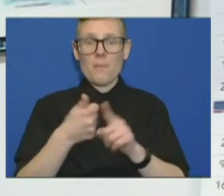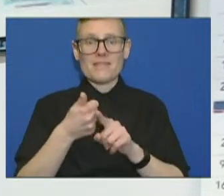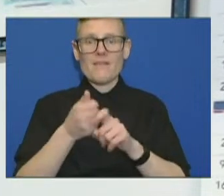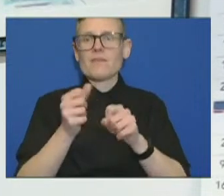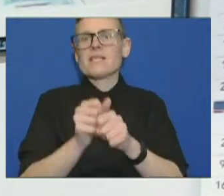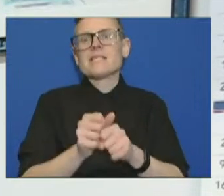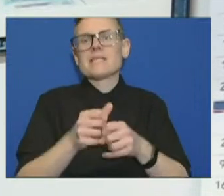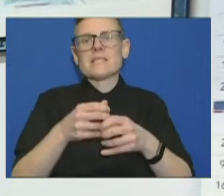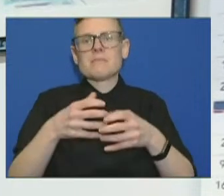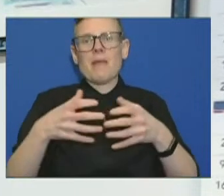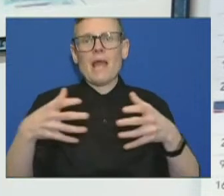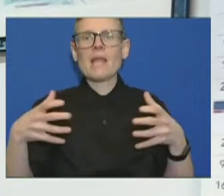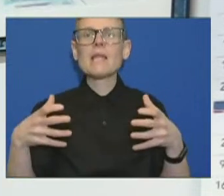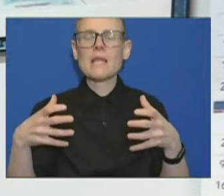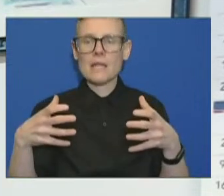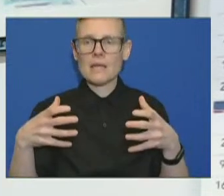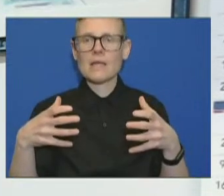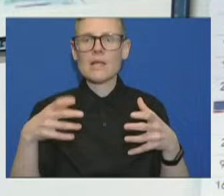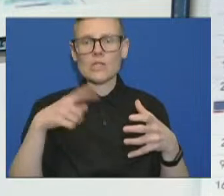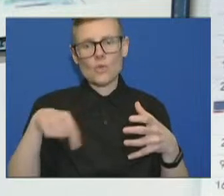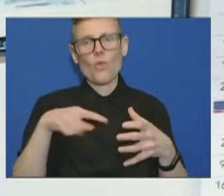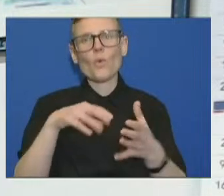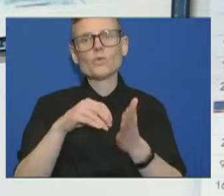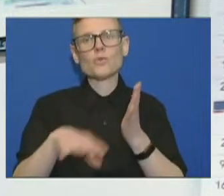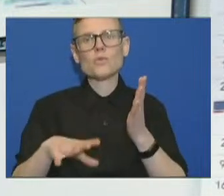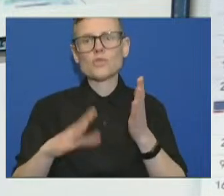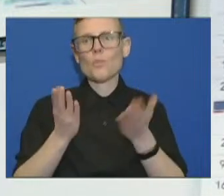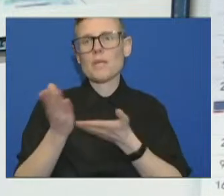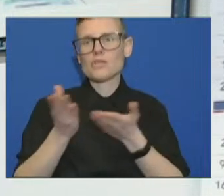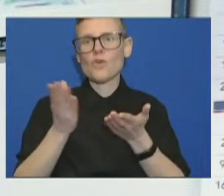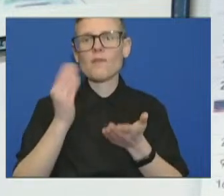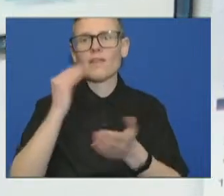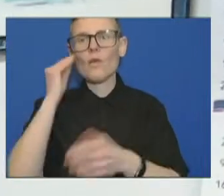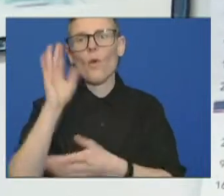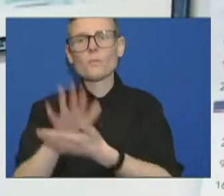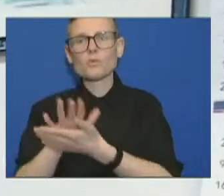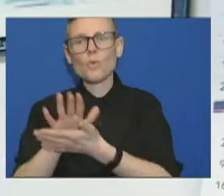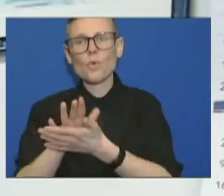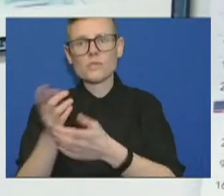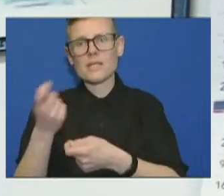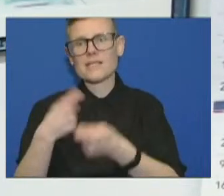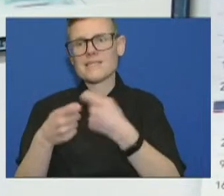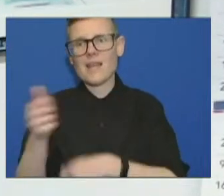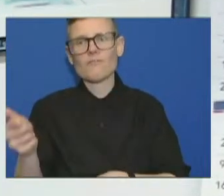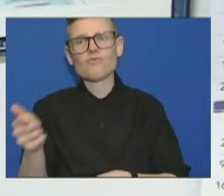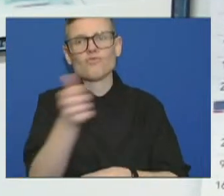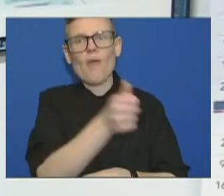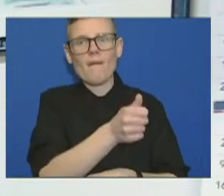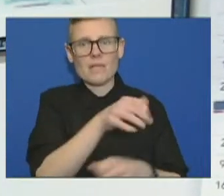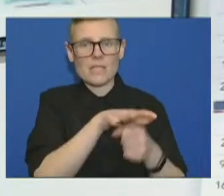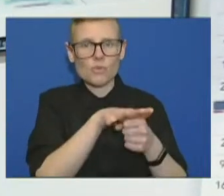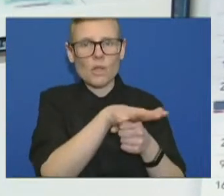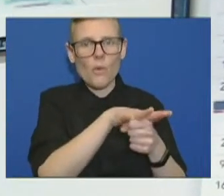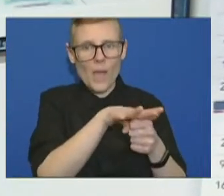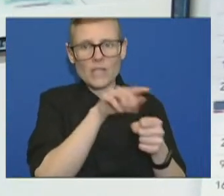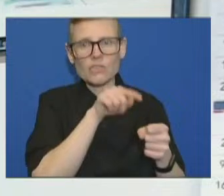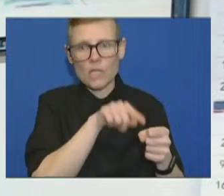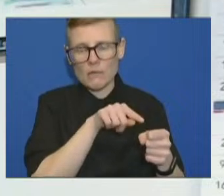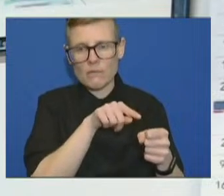program. But the program has expanded in a way that those students are being served at